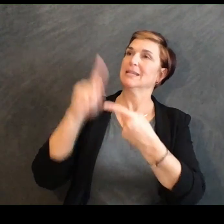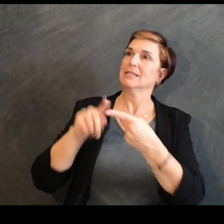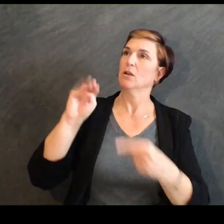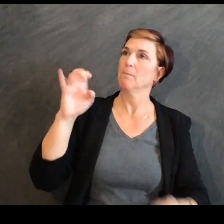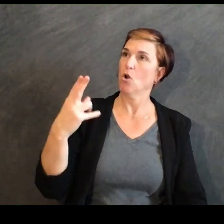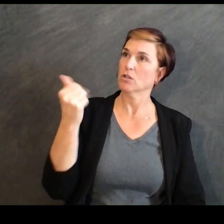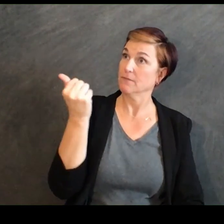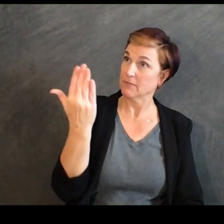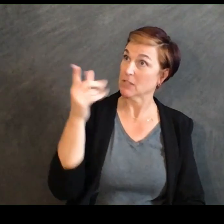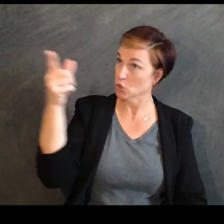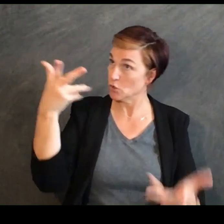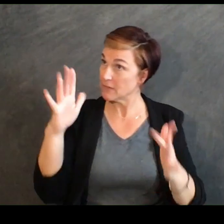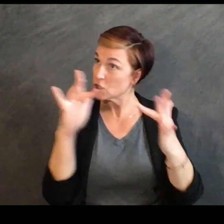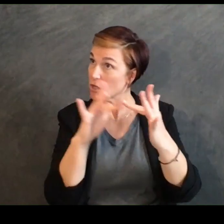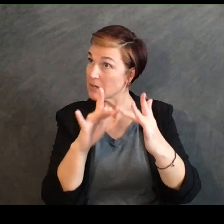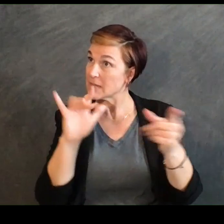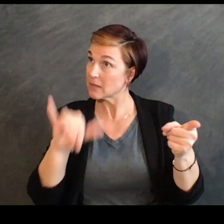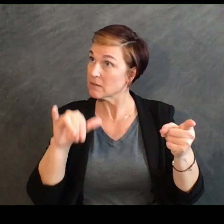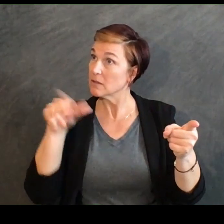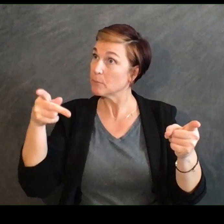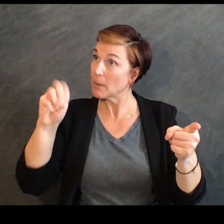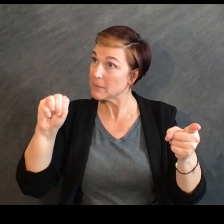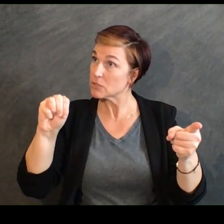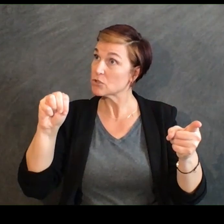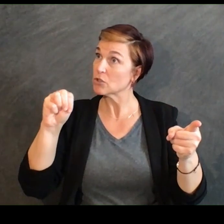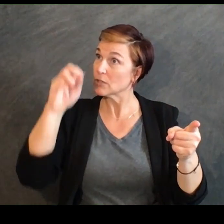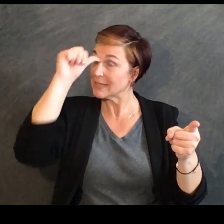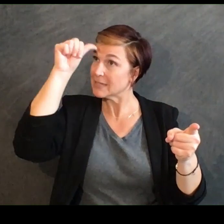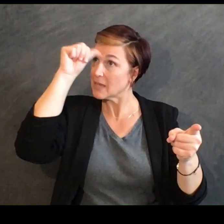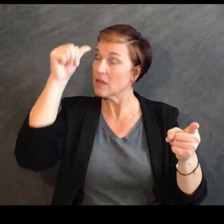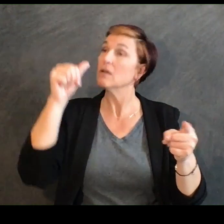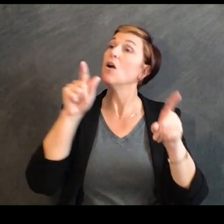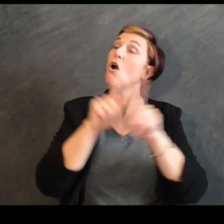finally sir any message for the small businesses because they are losing some